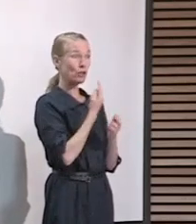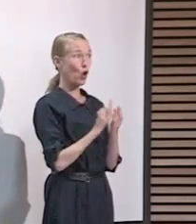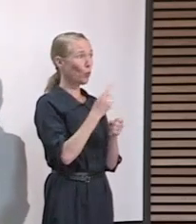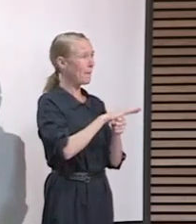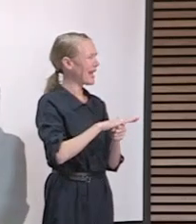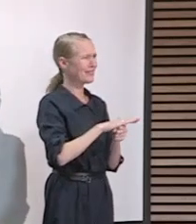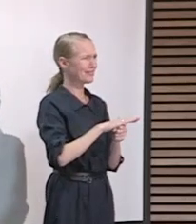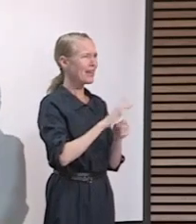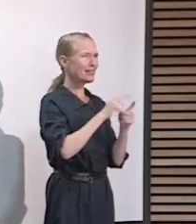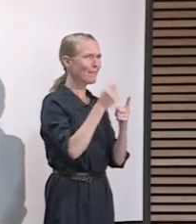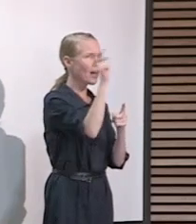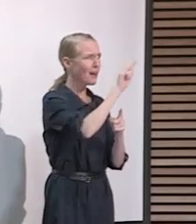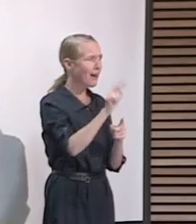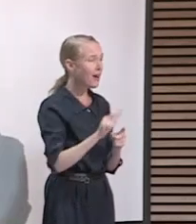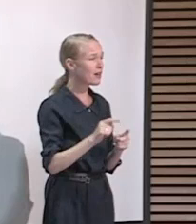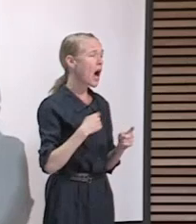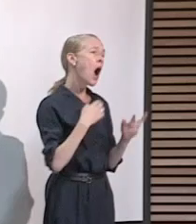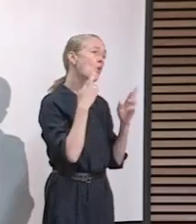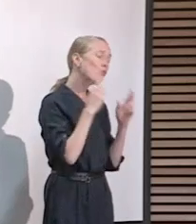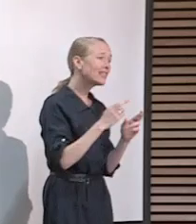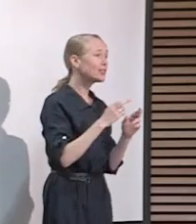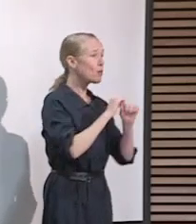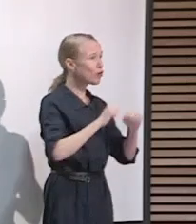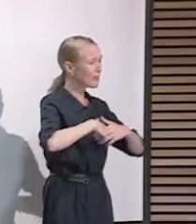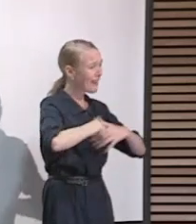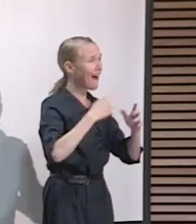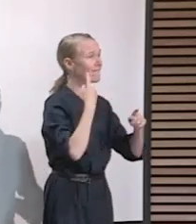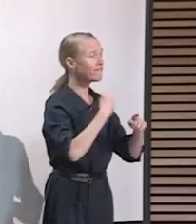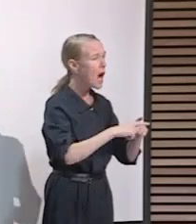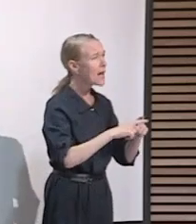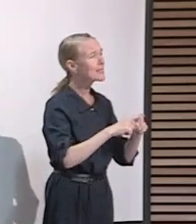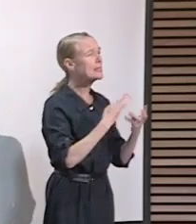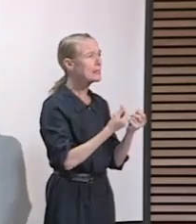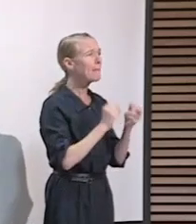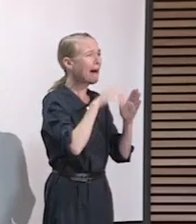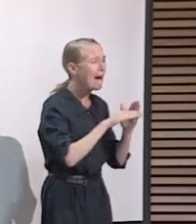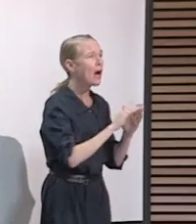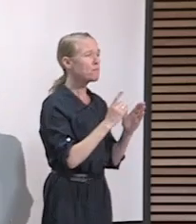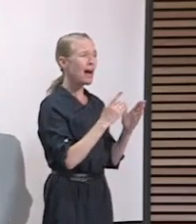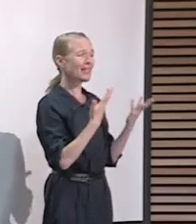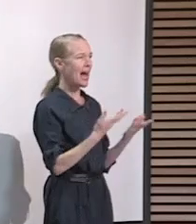It's a complex process. Testing across a range of sites. I would have liked to